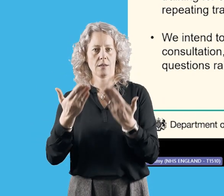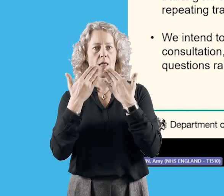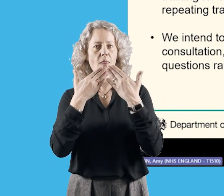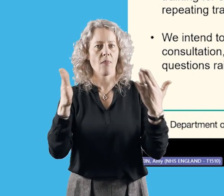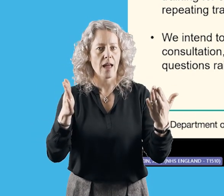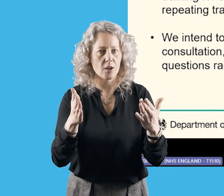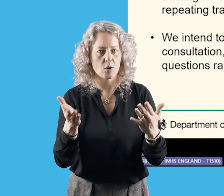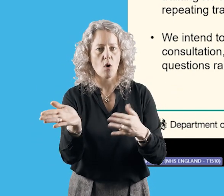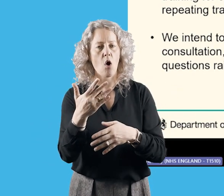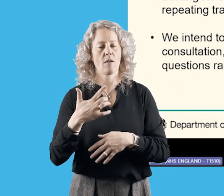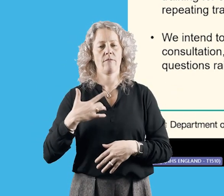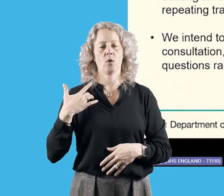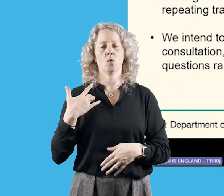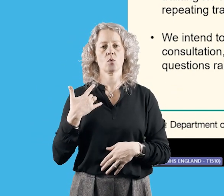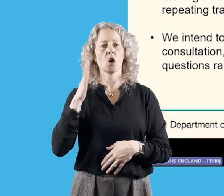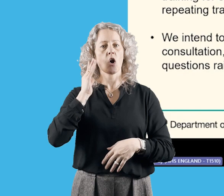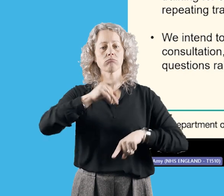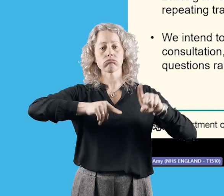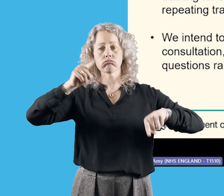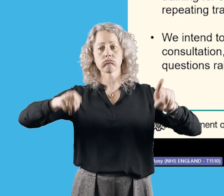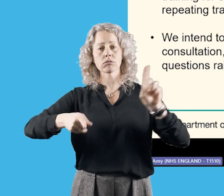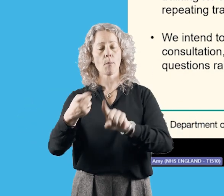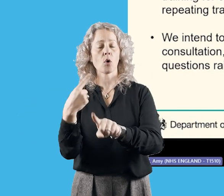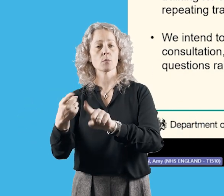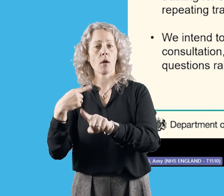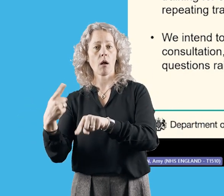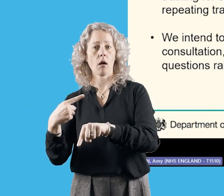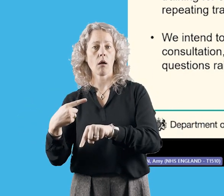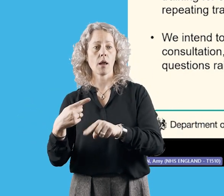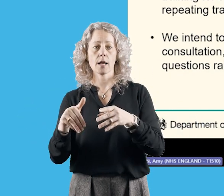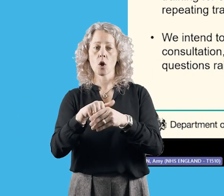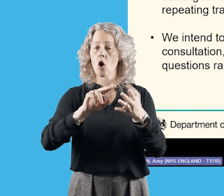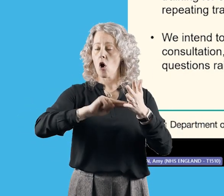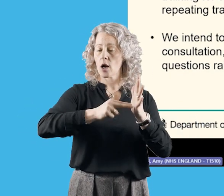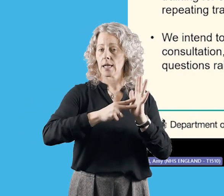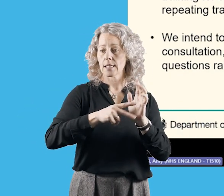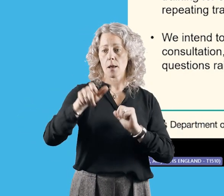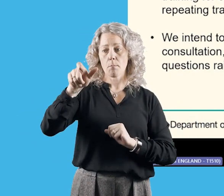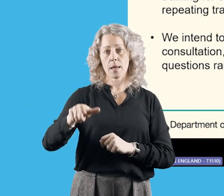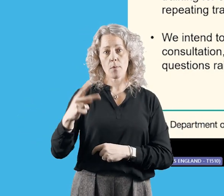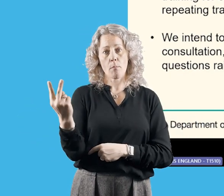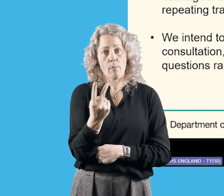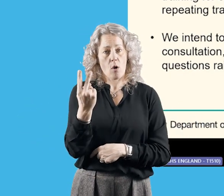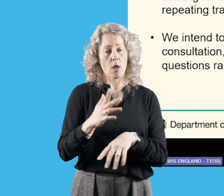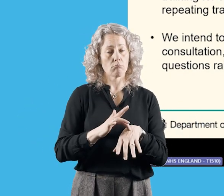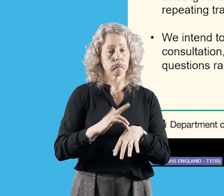We heard from a range of respondents, including organisations and people with both professional and lived experience,